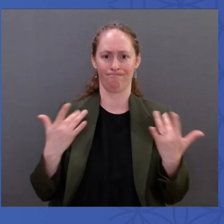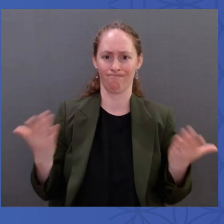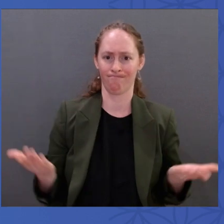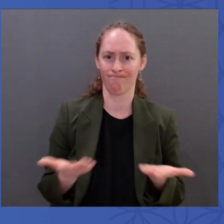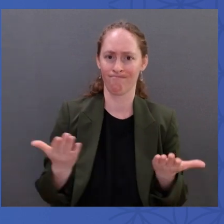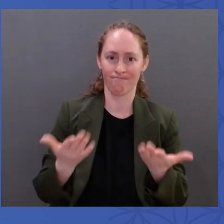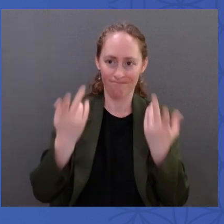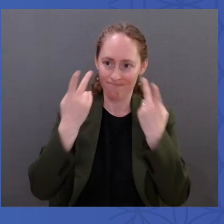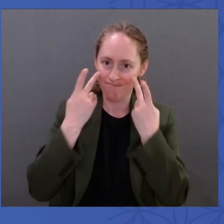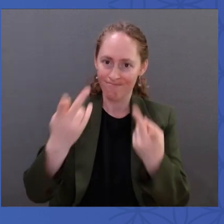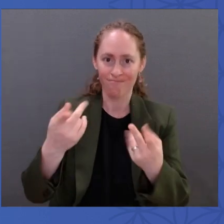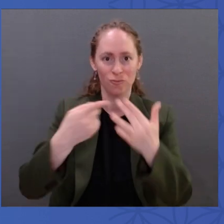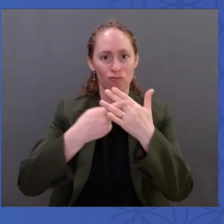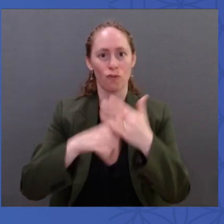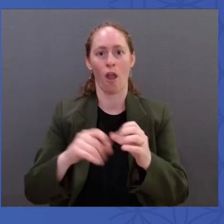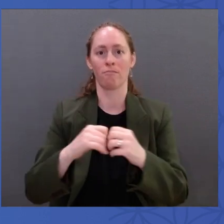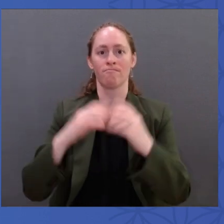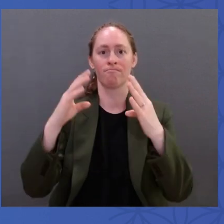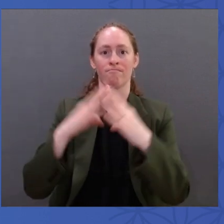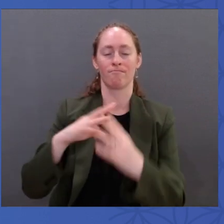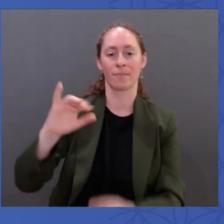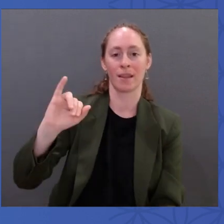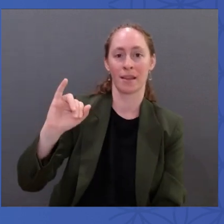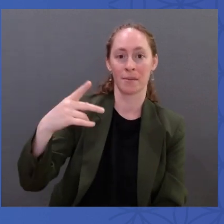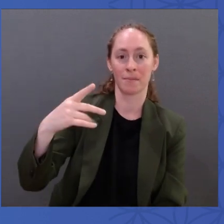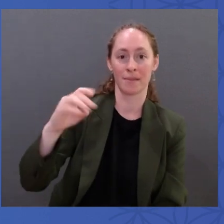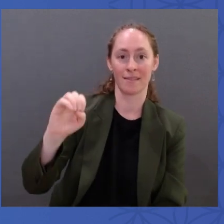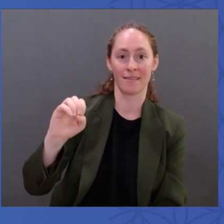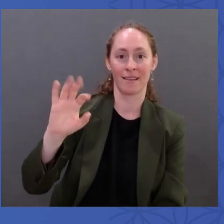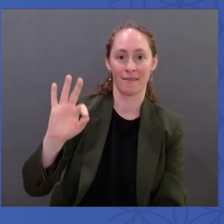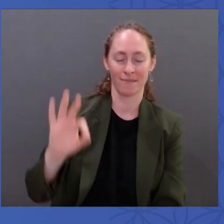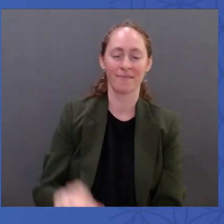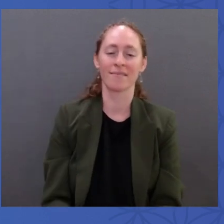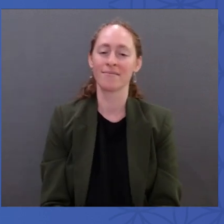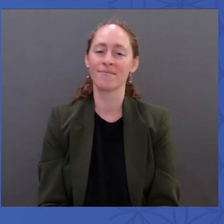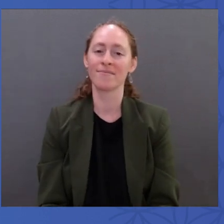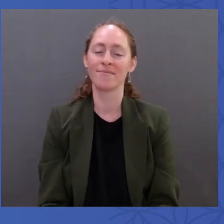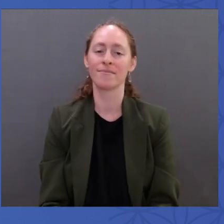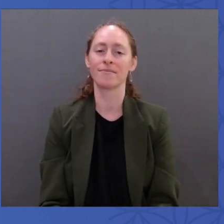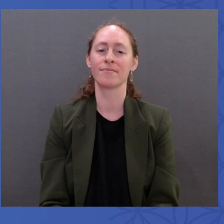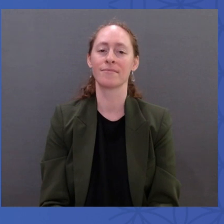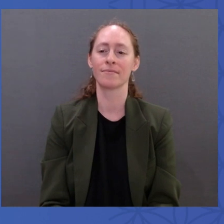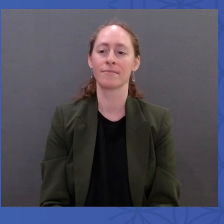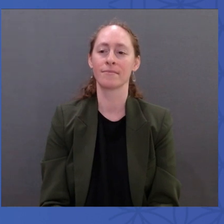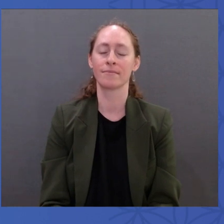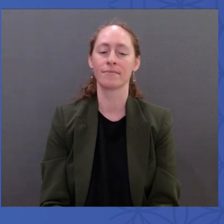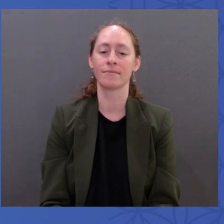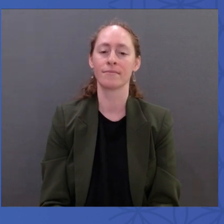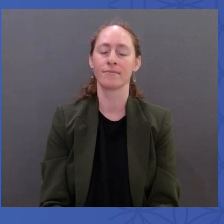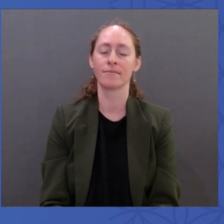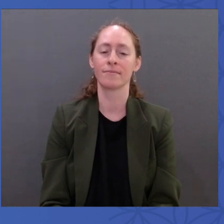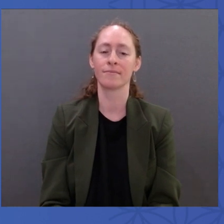for Prosperity IPEF. I believe that this framework will chart a new chapter